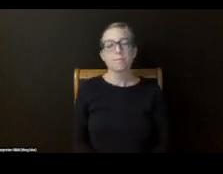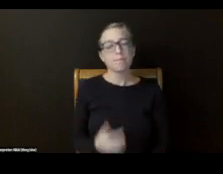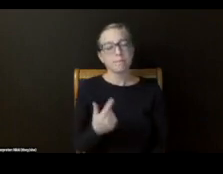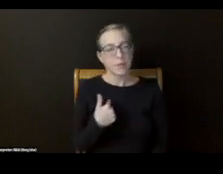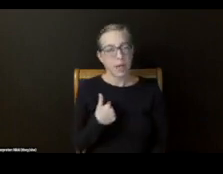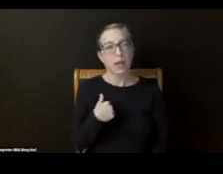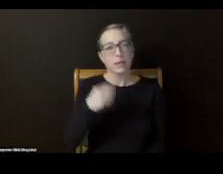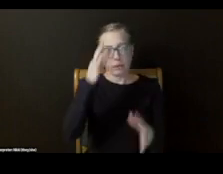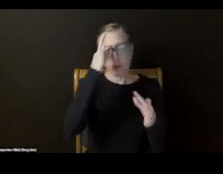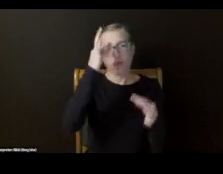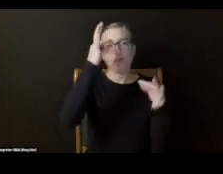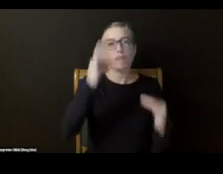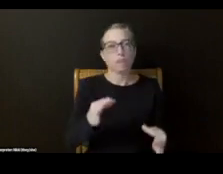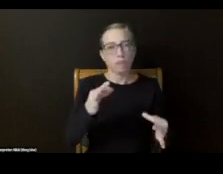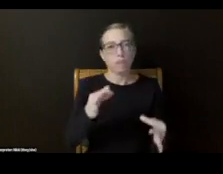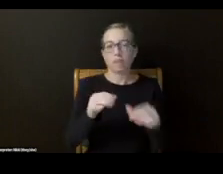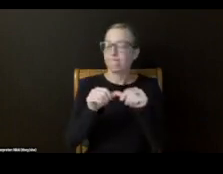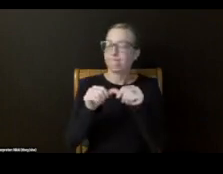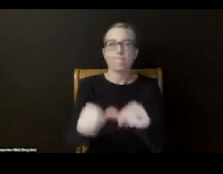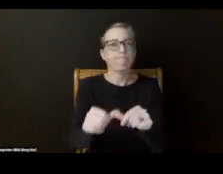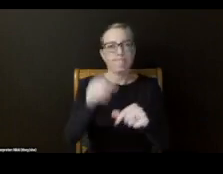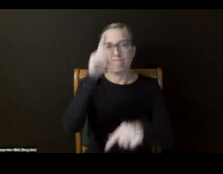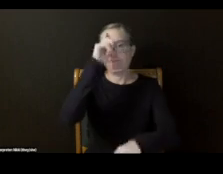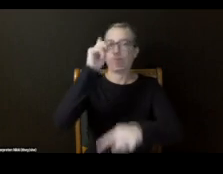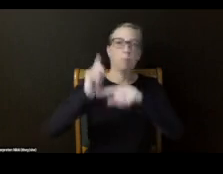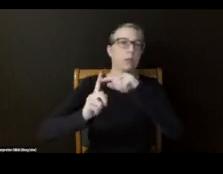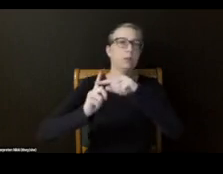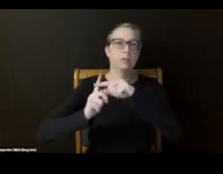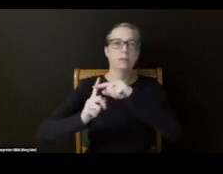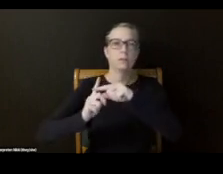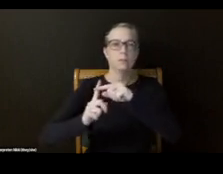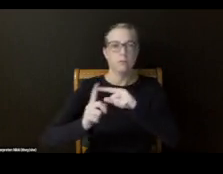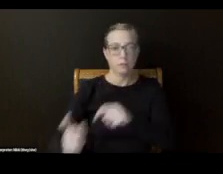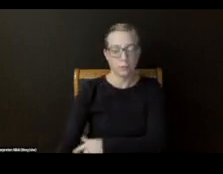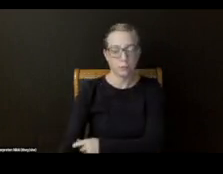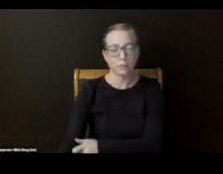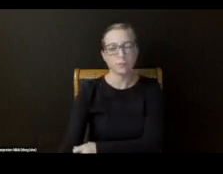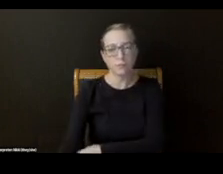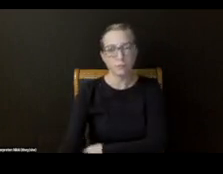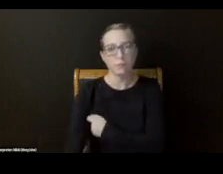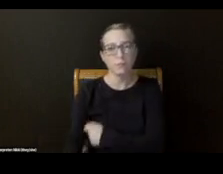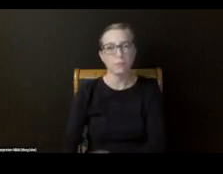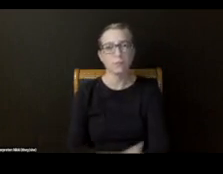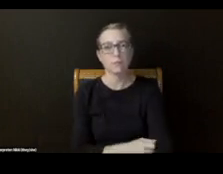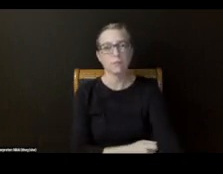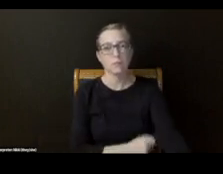say that post did not go to waste